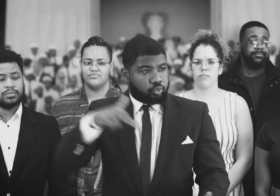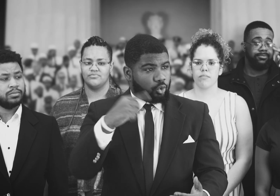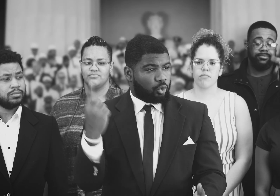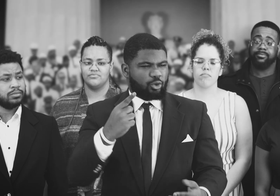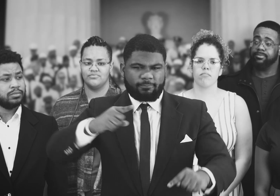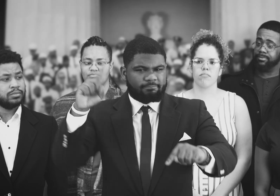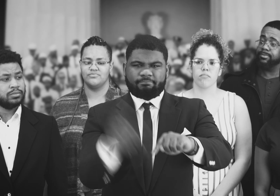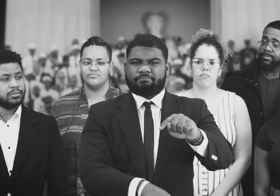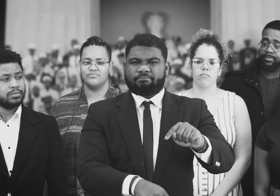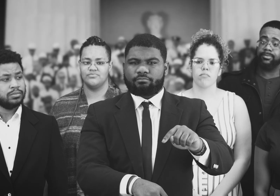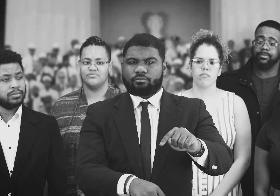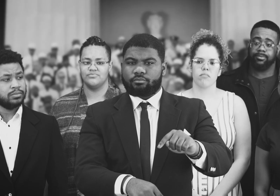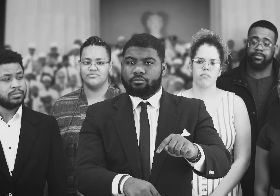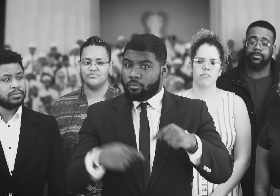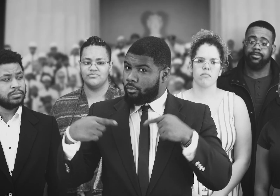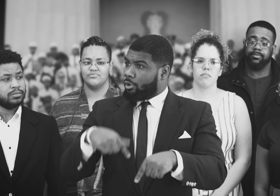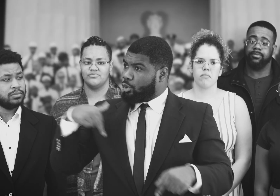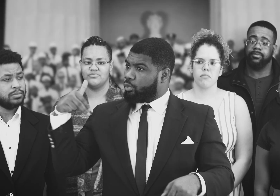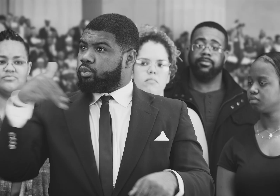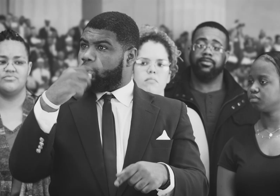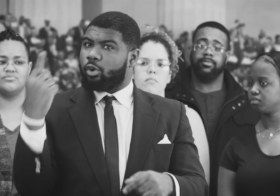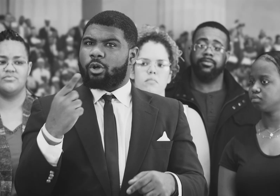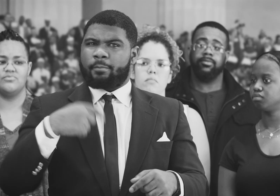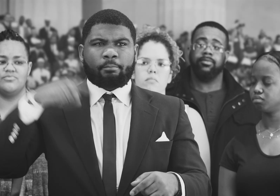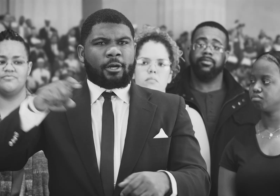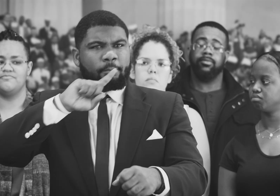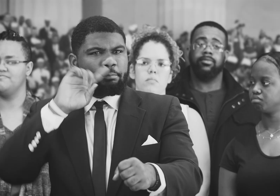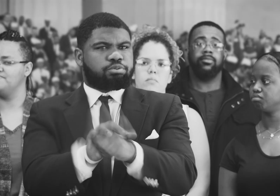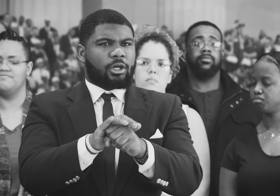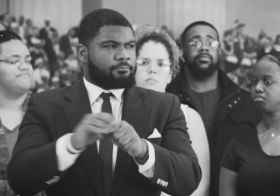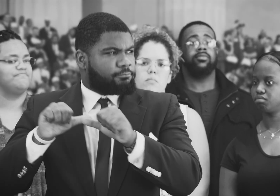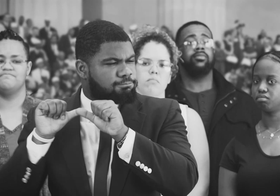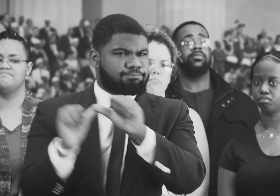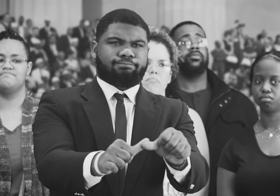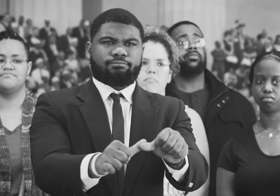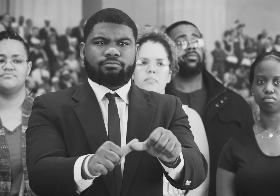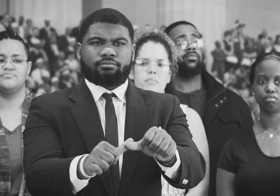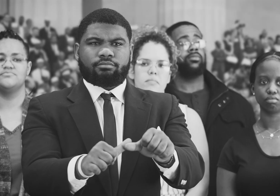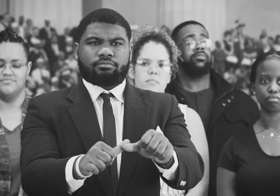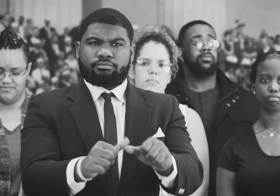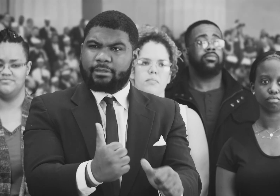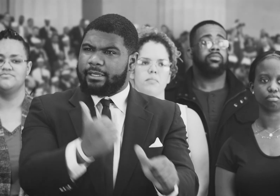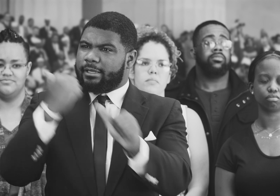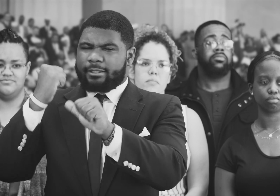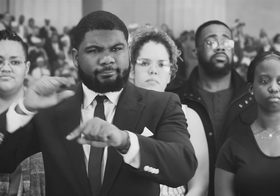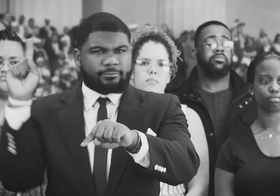We cannot walk alone. And as we walk, we must make the pledge that we shall always march ahead. We cannot turn back.